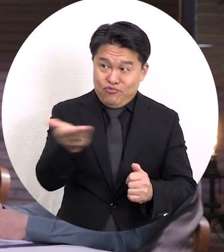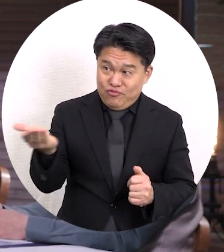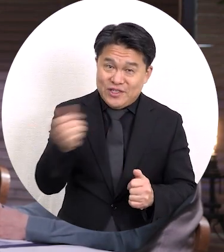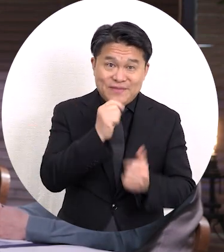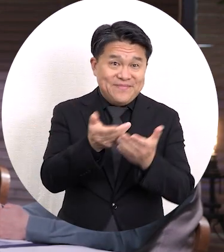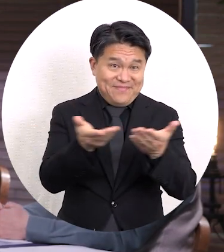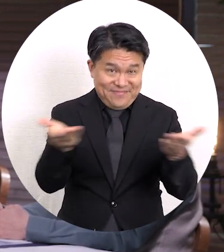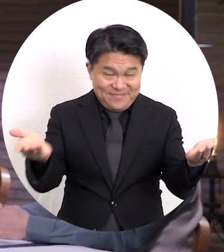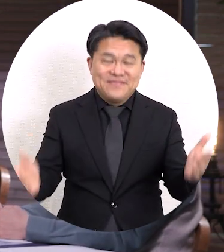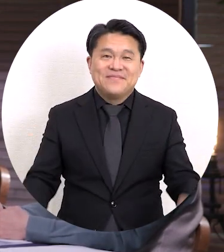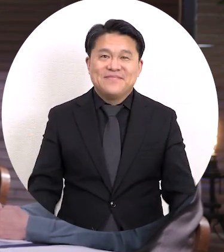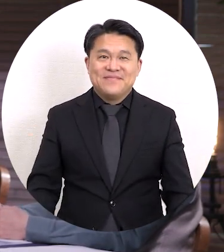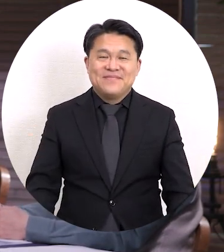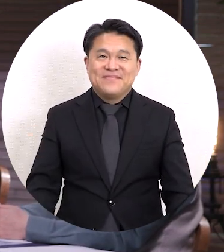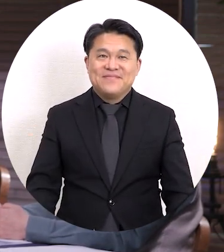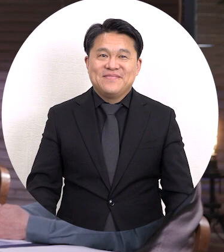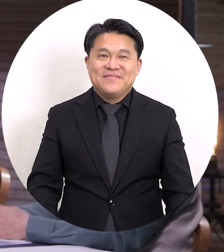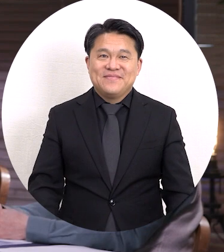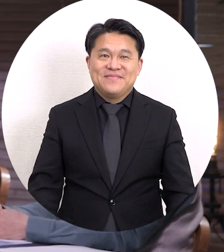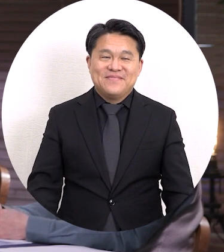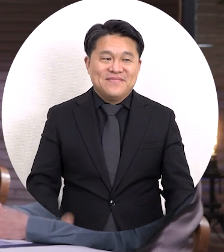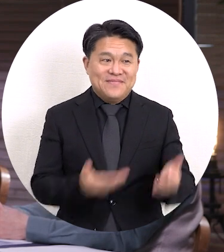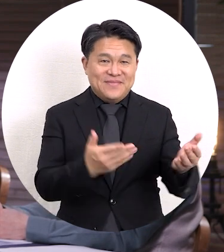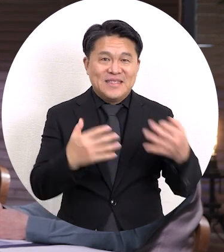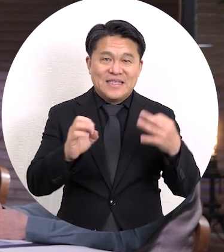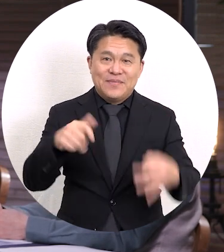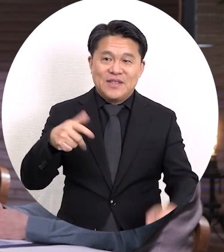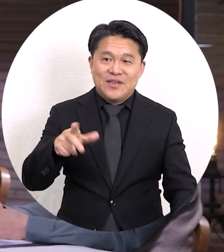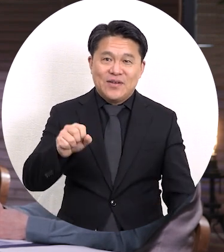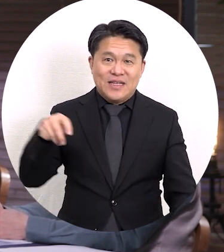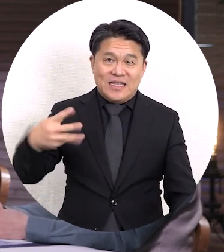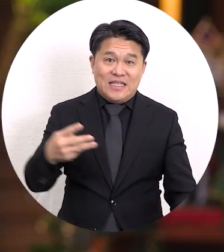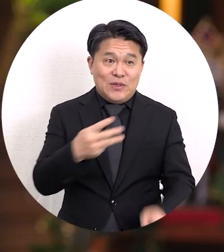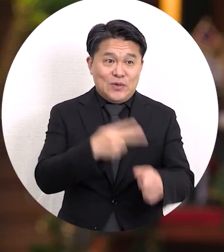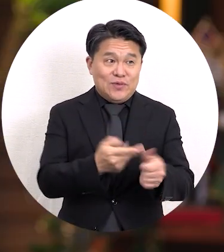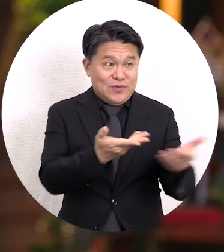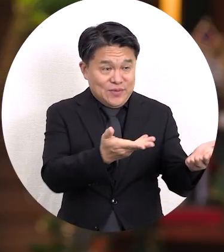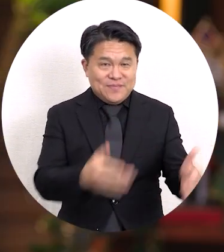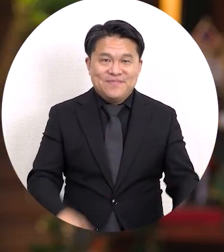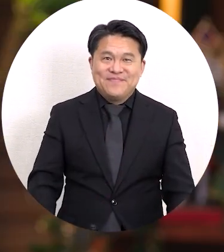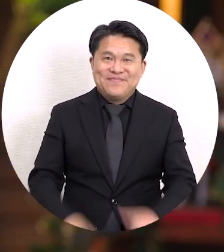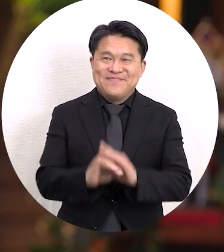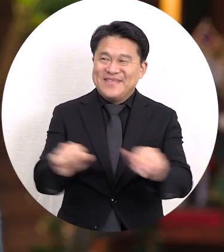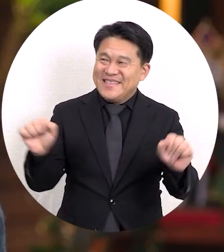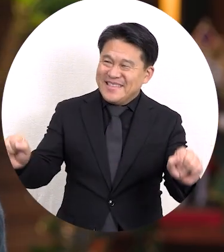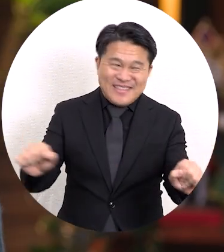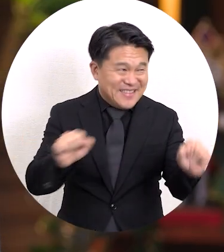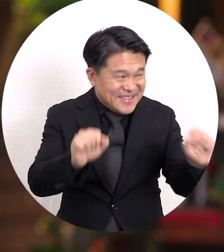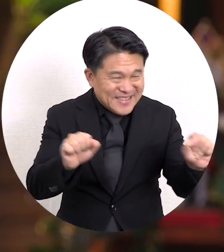who are here with us today. First, let me introduce Professor Kyung-il Kim. Please go ahead. Yes. Hello. Hello.